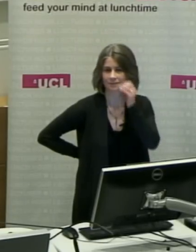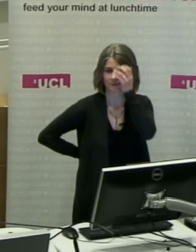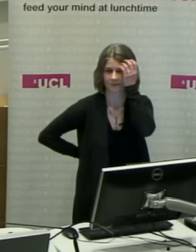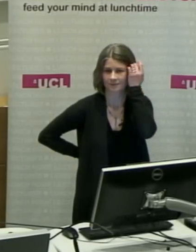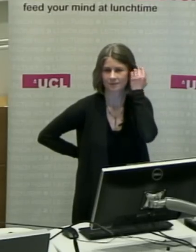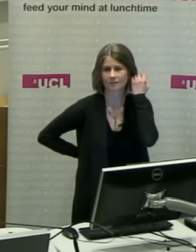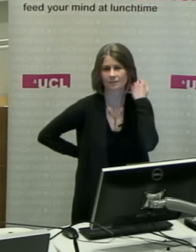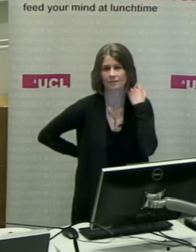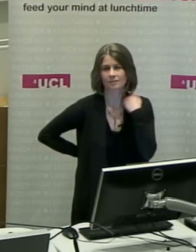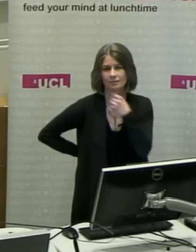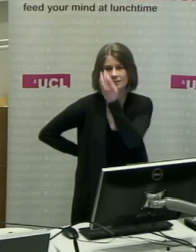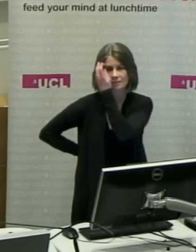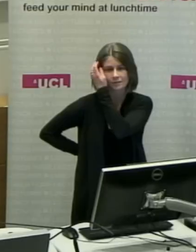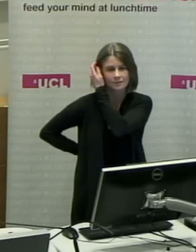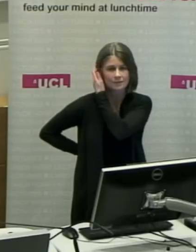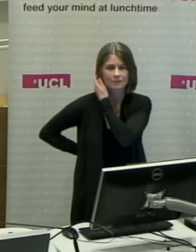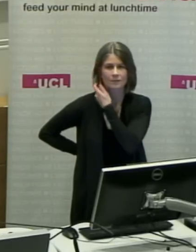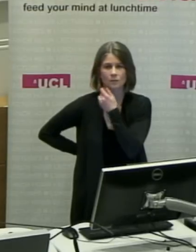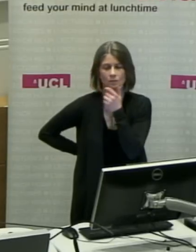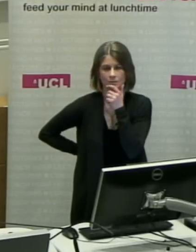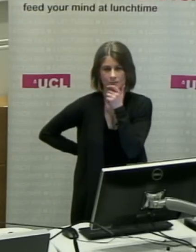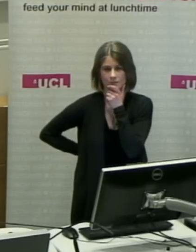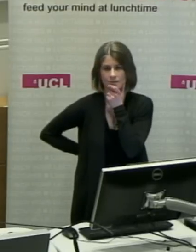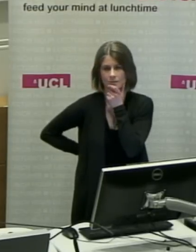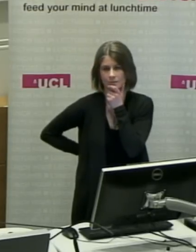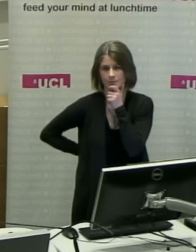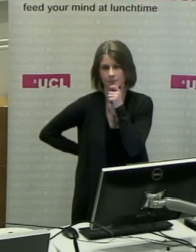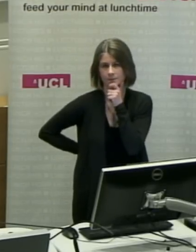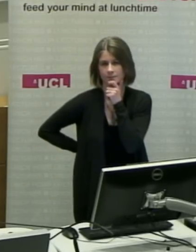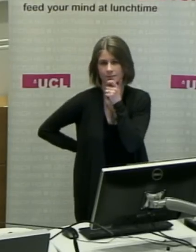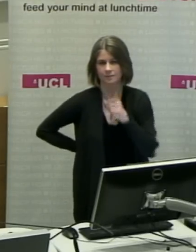It seems to me there is a core area that wants to communicate